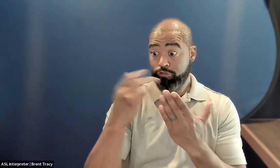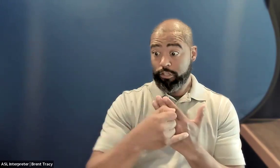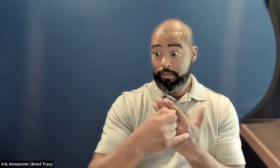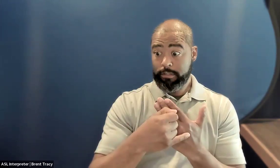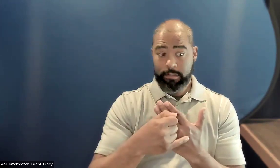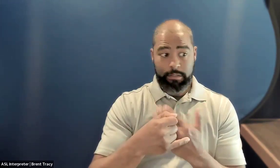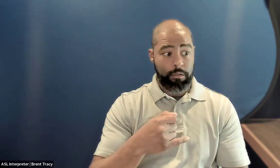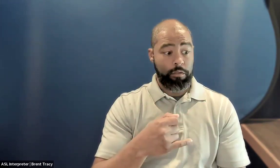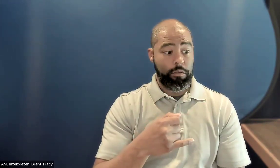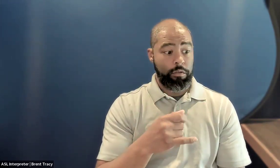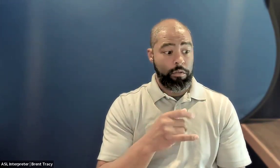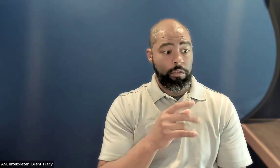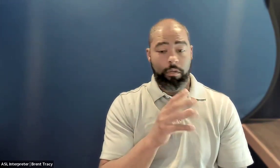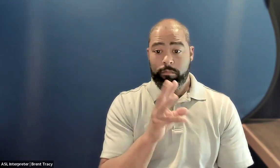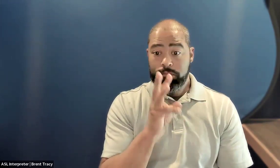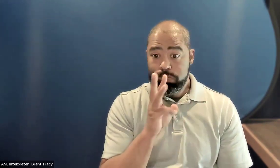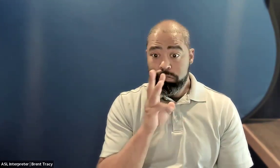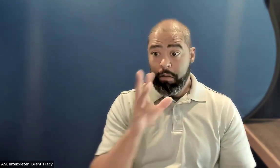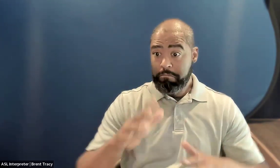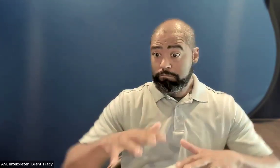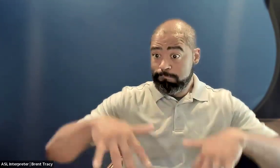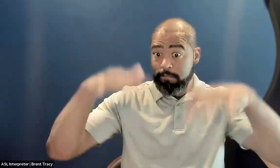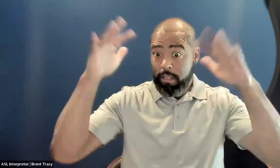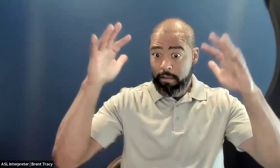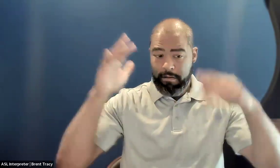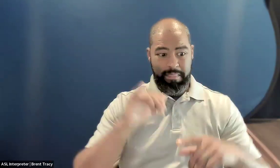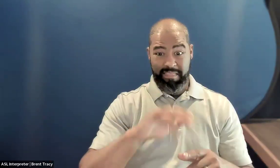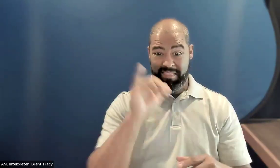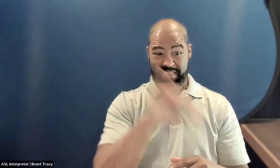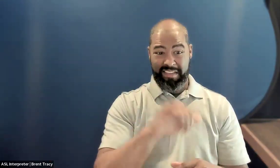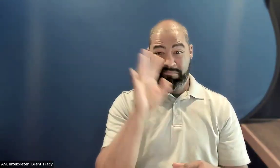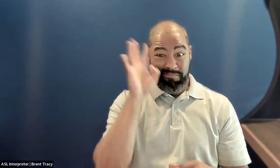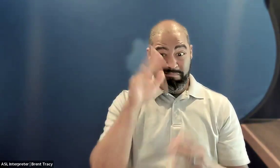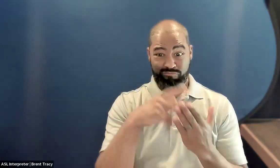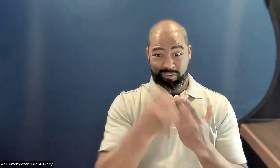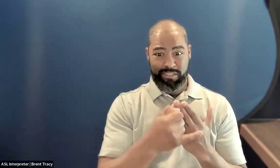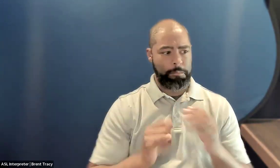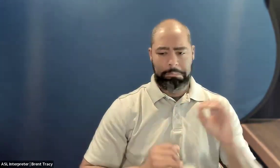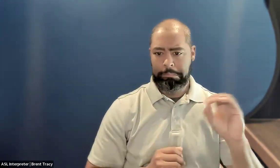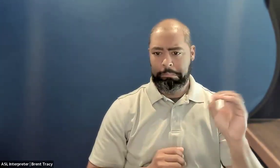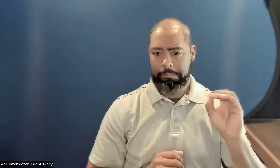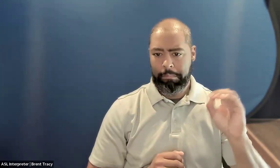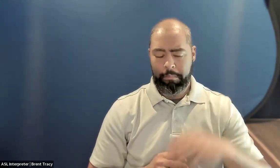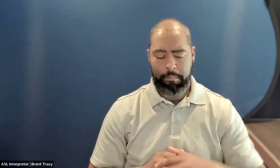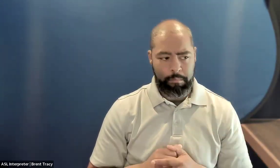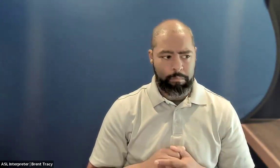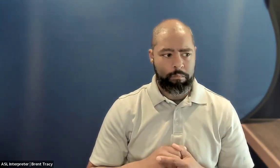exposed to riverine flooding, there's no no risk category in the asset level risk scores.